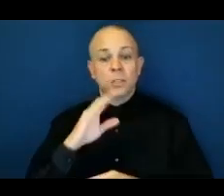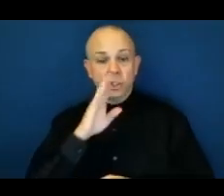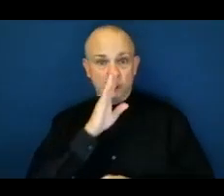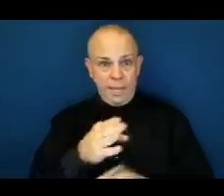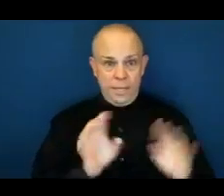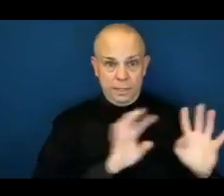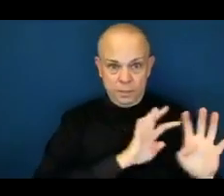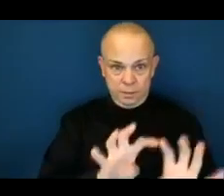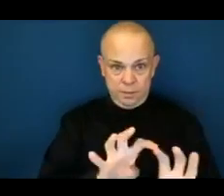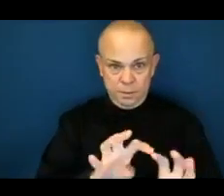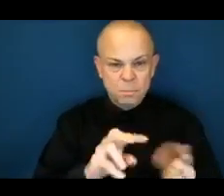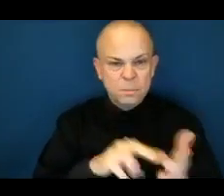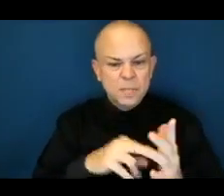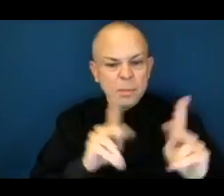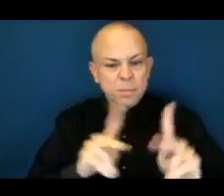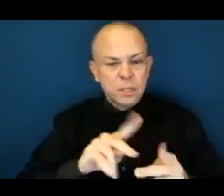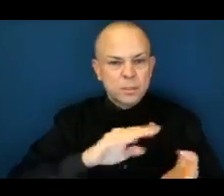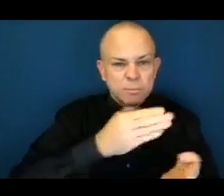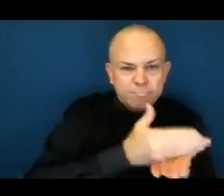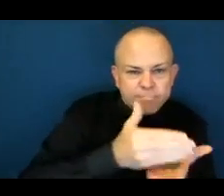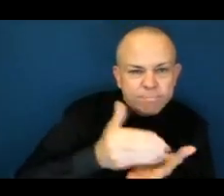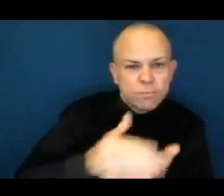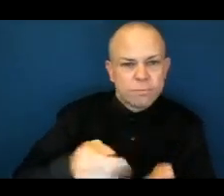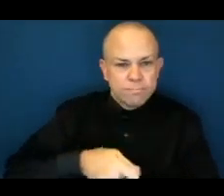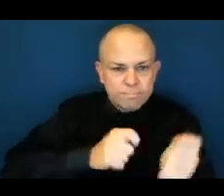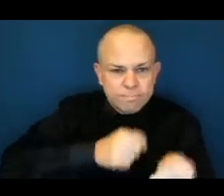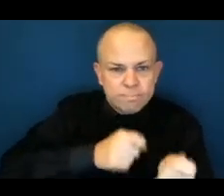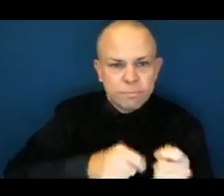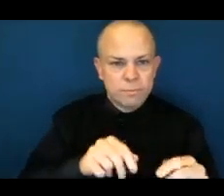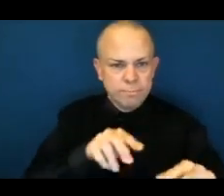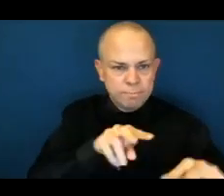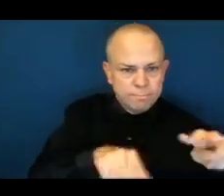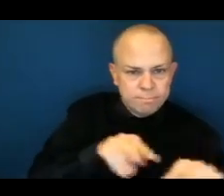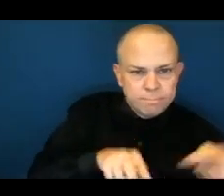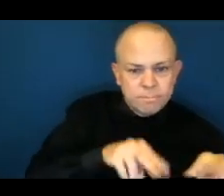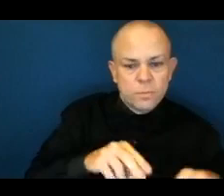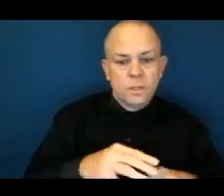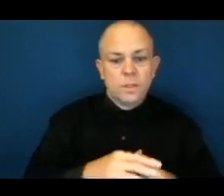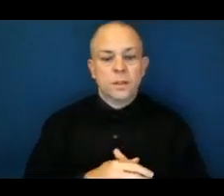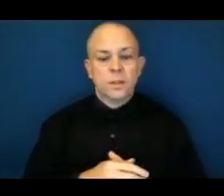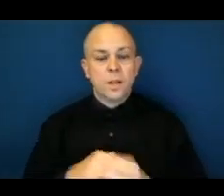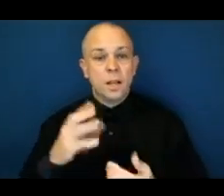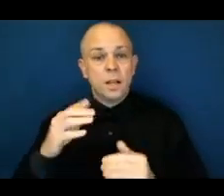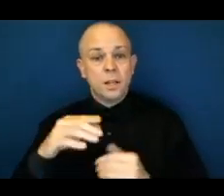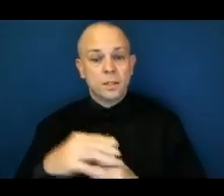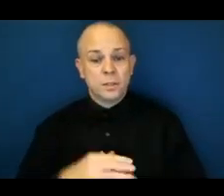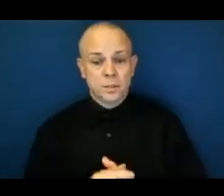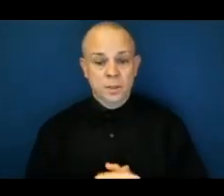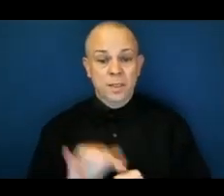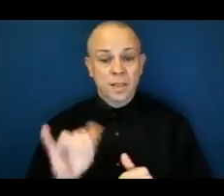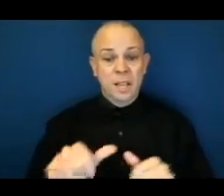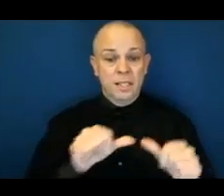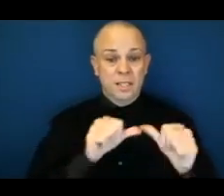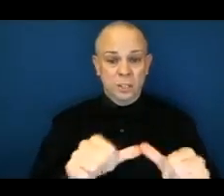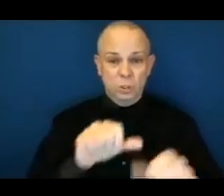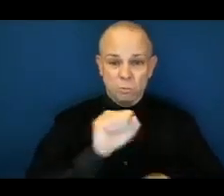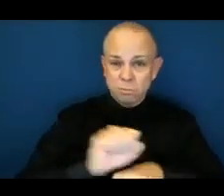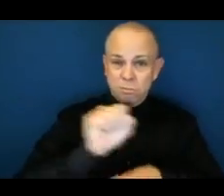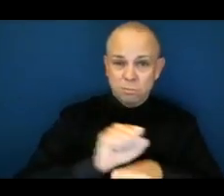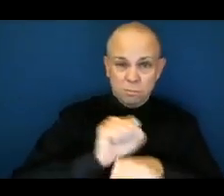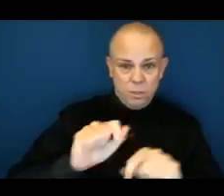just a little bit further away from the fire's edge so we've got that all the way through all the way up to the Estacada